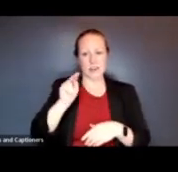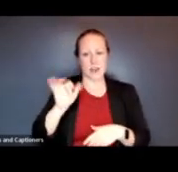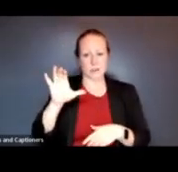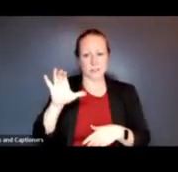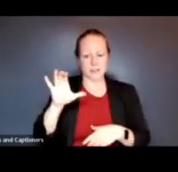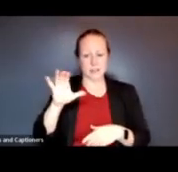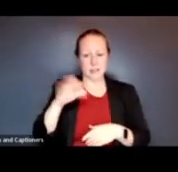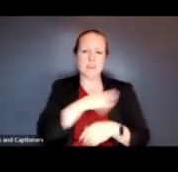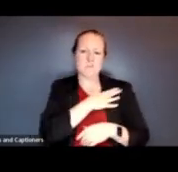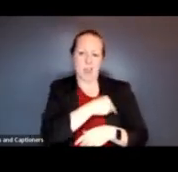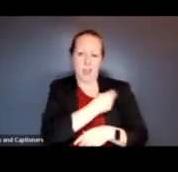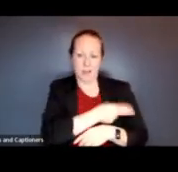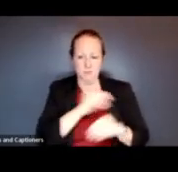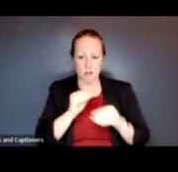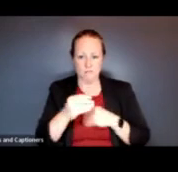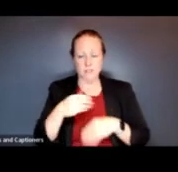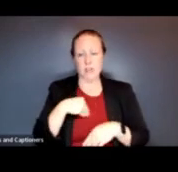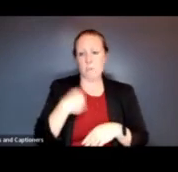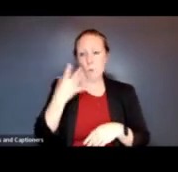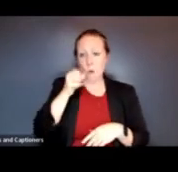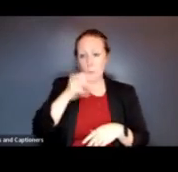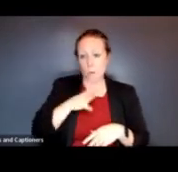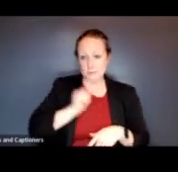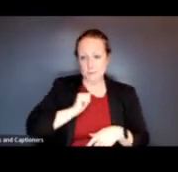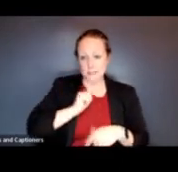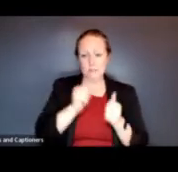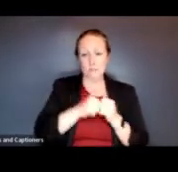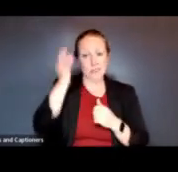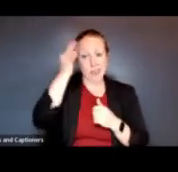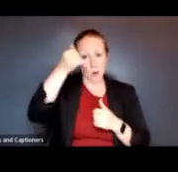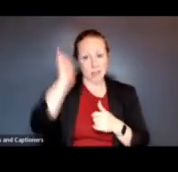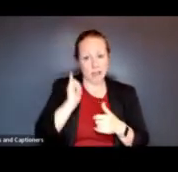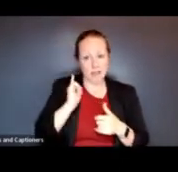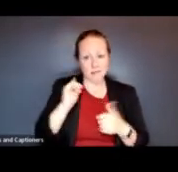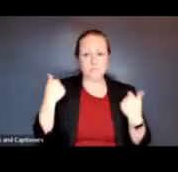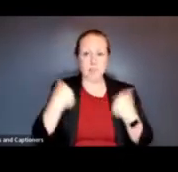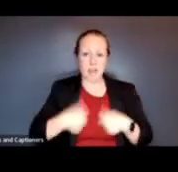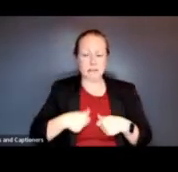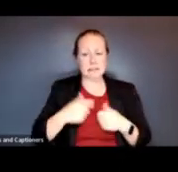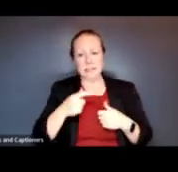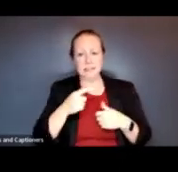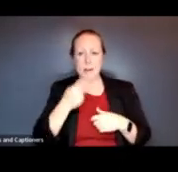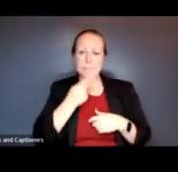and I am a white woman with blonde hair and sort of a pinkish red deep pink shirt. Not